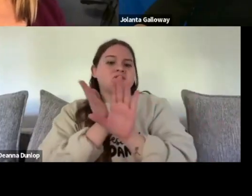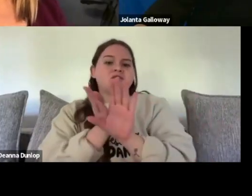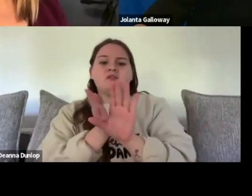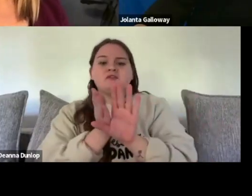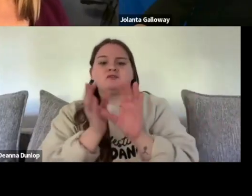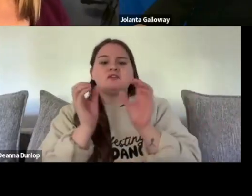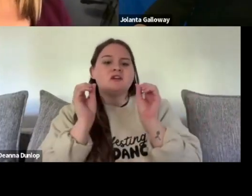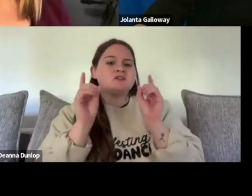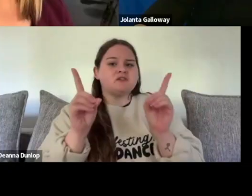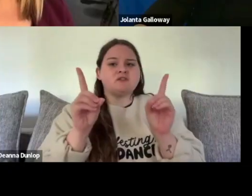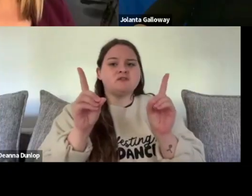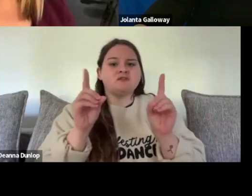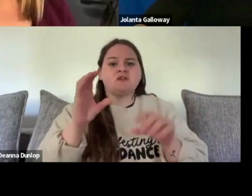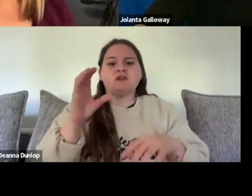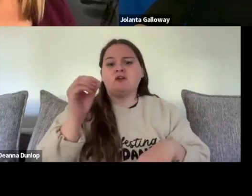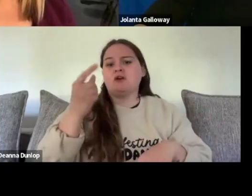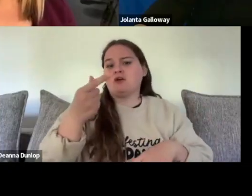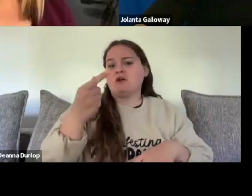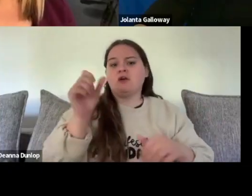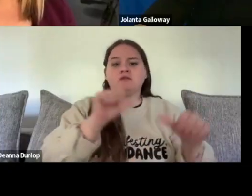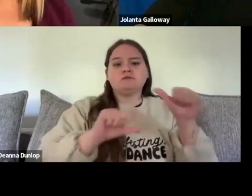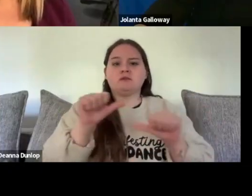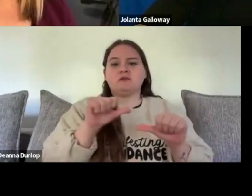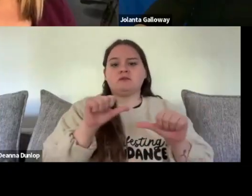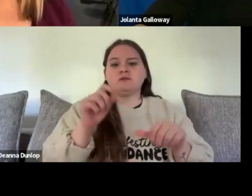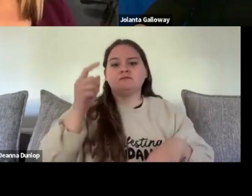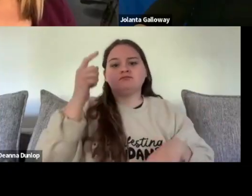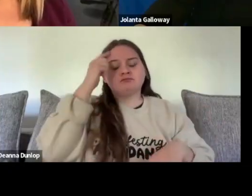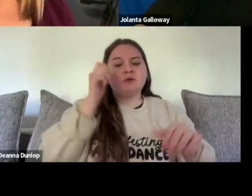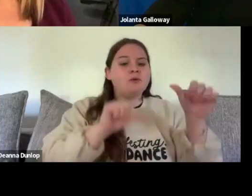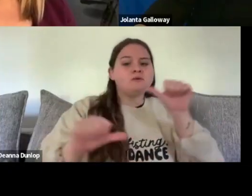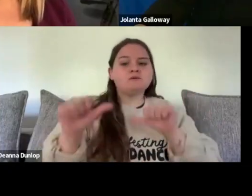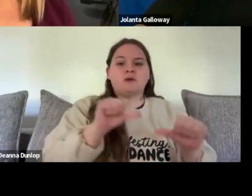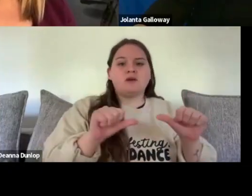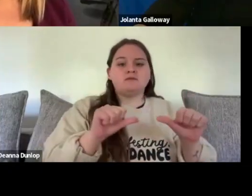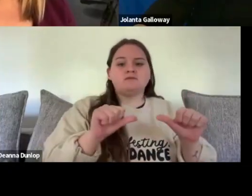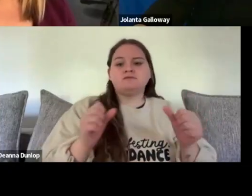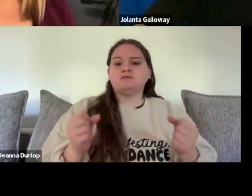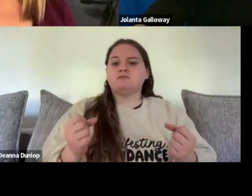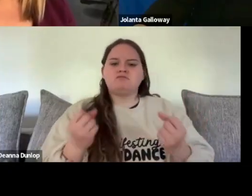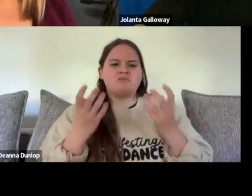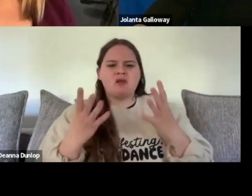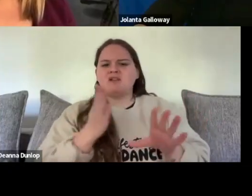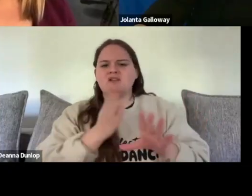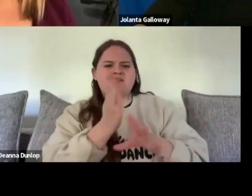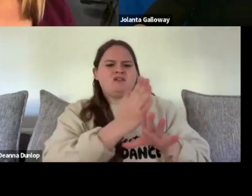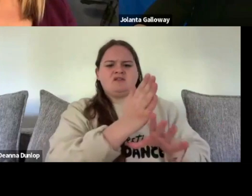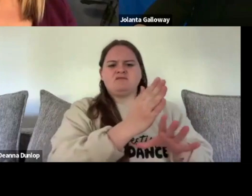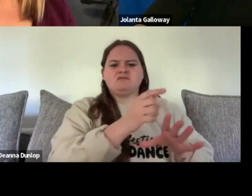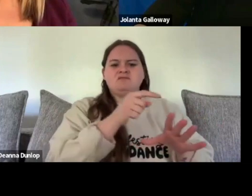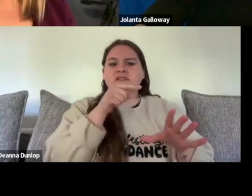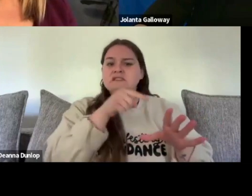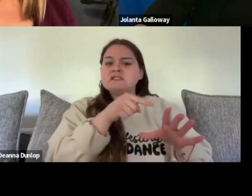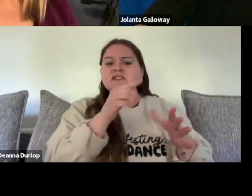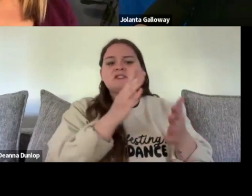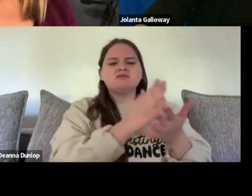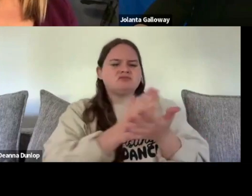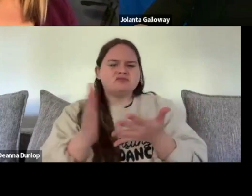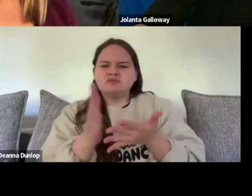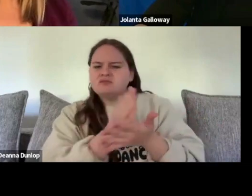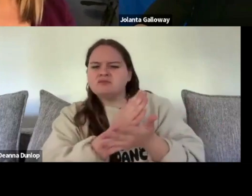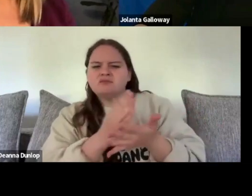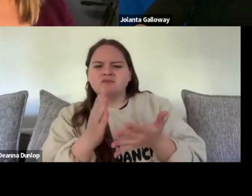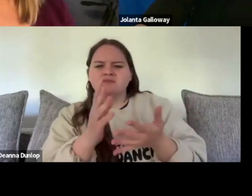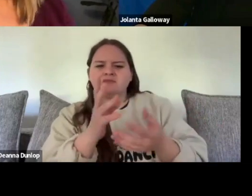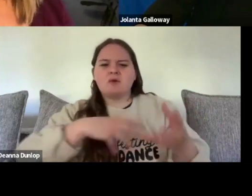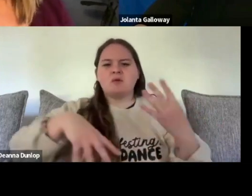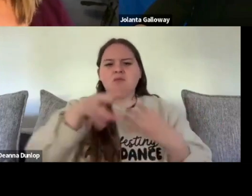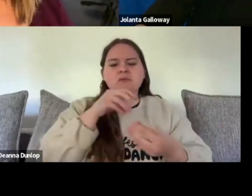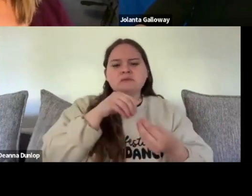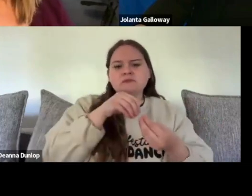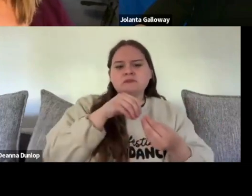psychology education cognitive sciences and neuroscience these different fields and all of